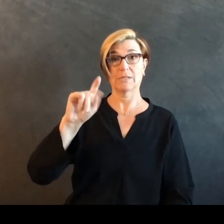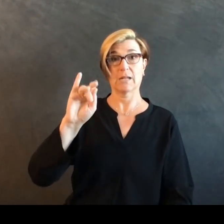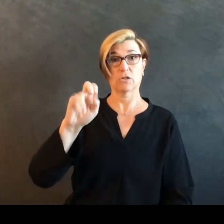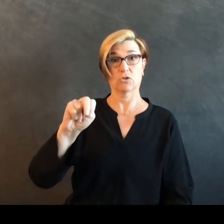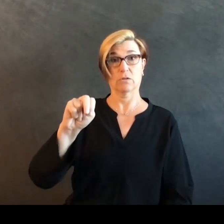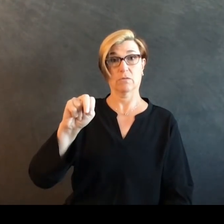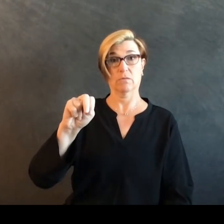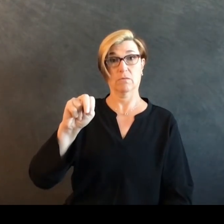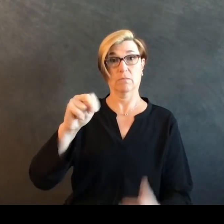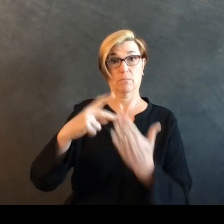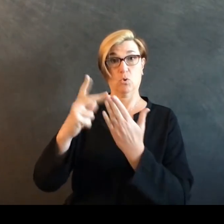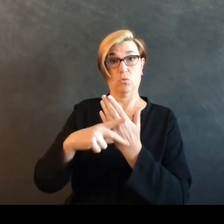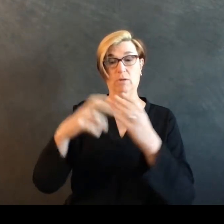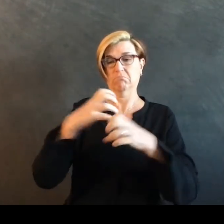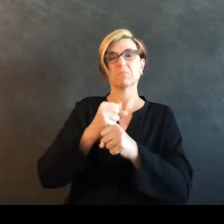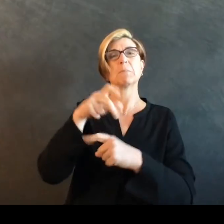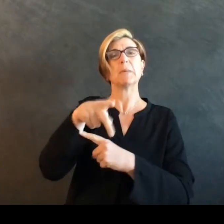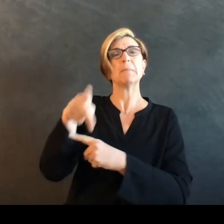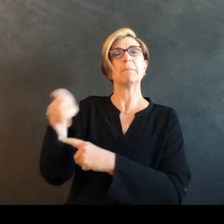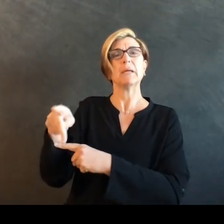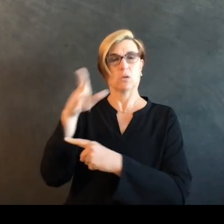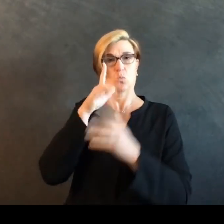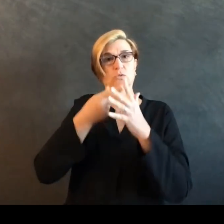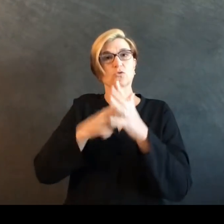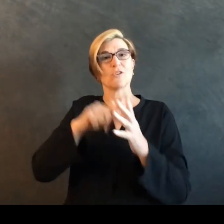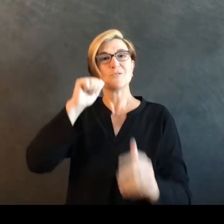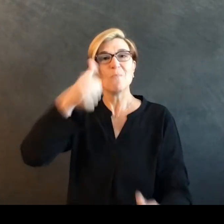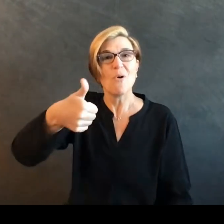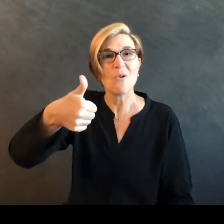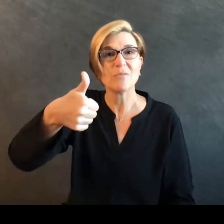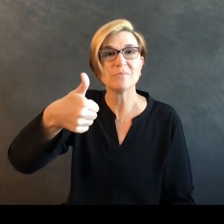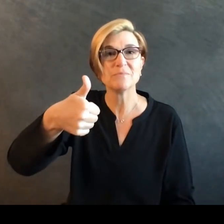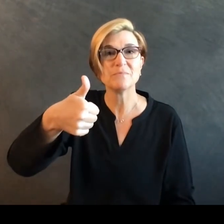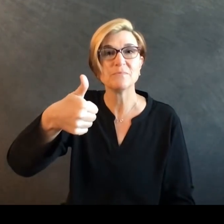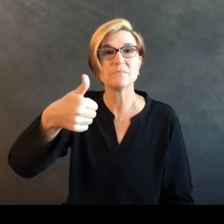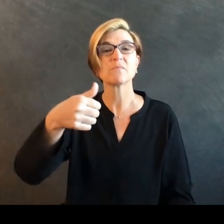be available to small businesses including sole proprietors these loans